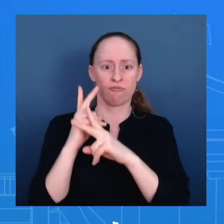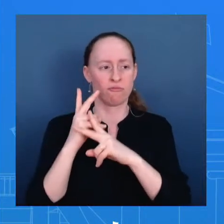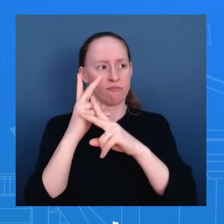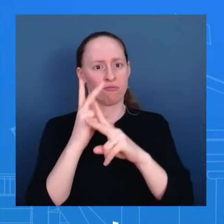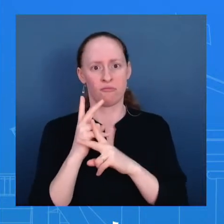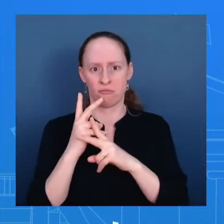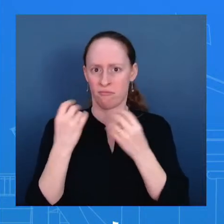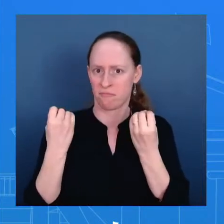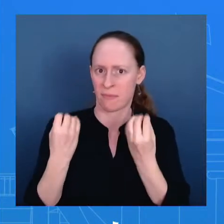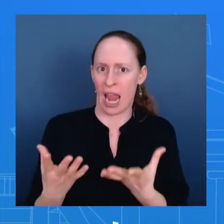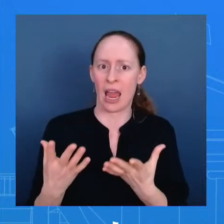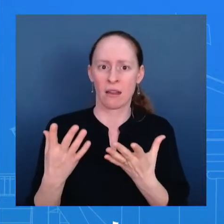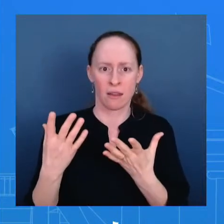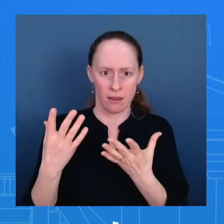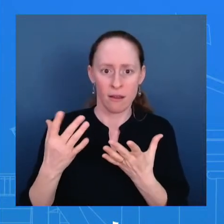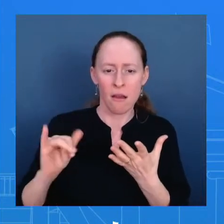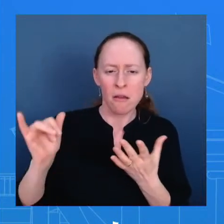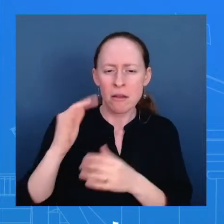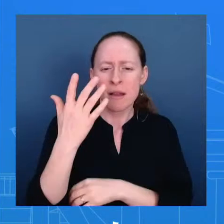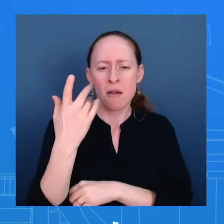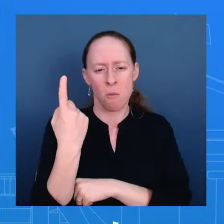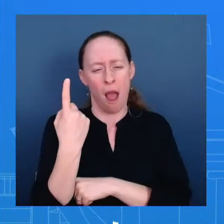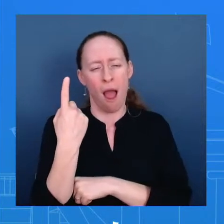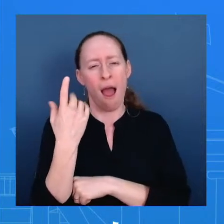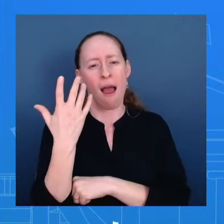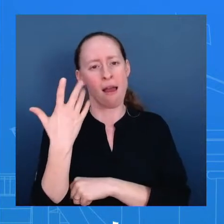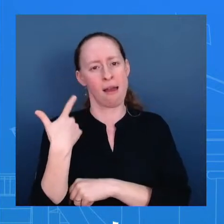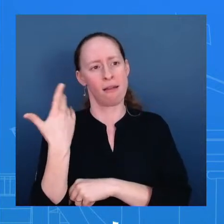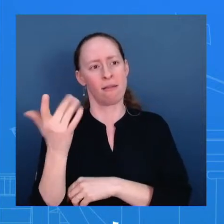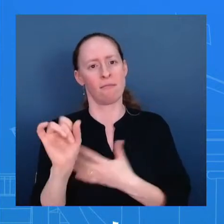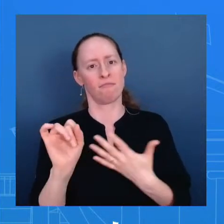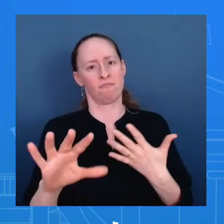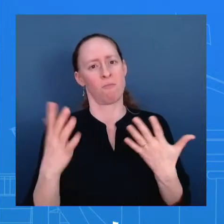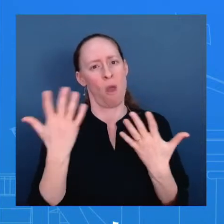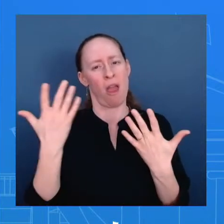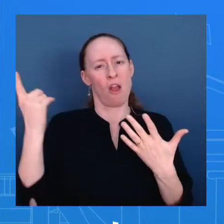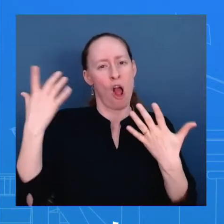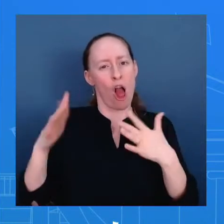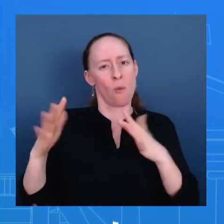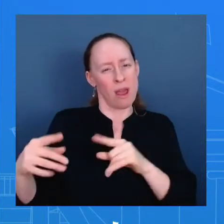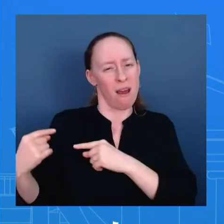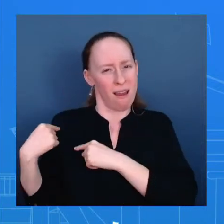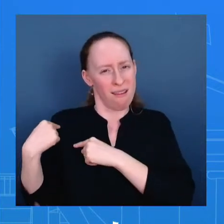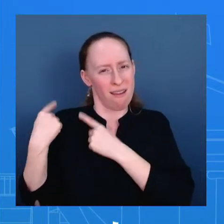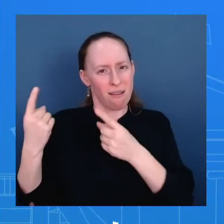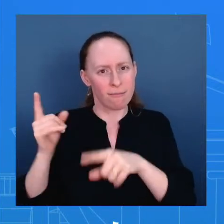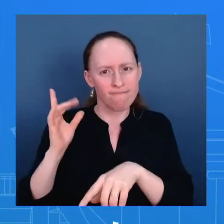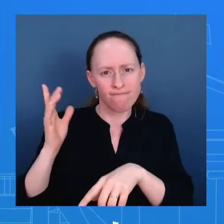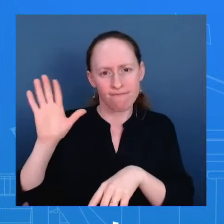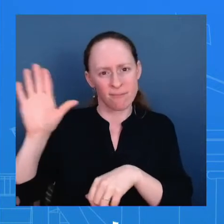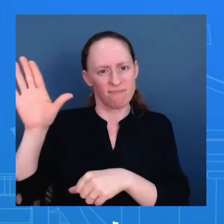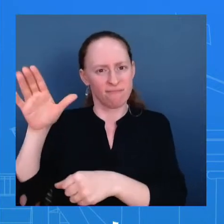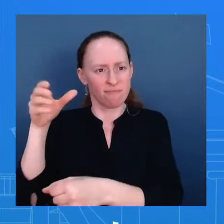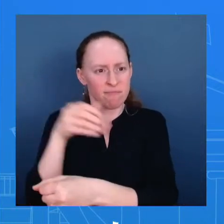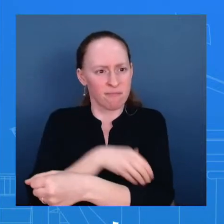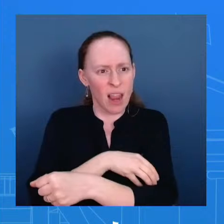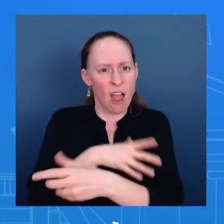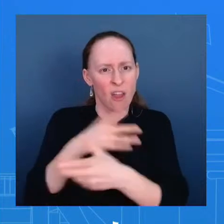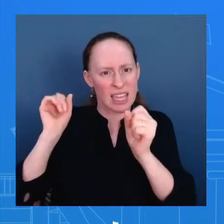has delivered as President Biden and Vice President Harris have leveraged the full force of the federal government to advance racial justice and build economic opportunity